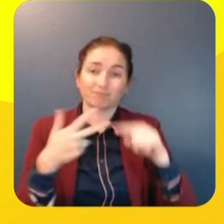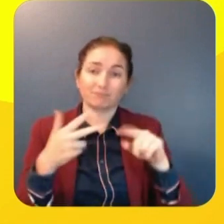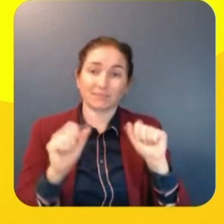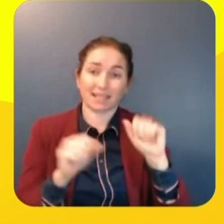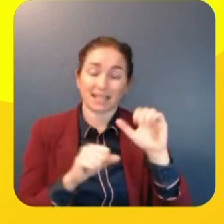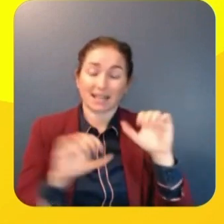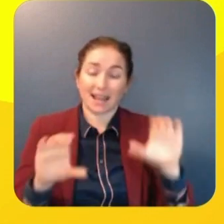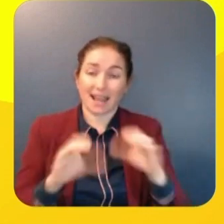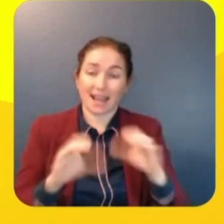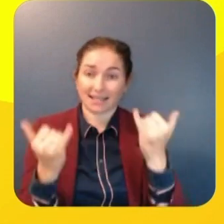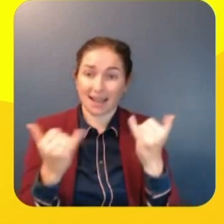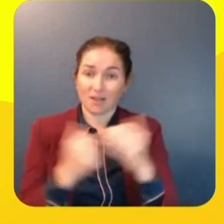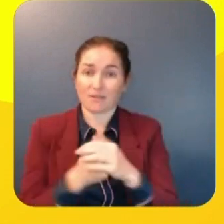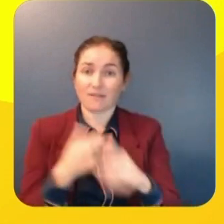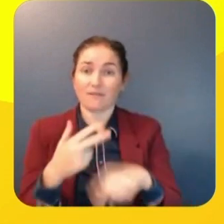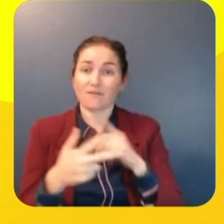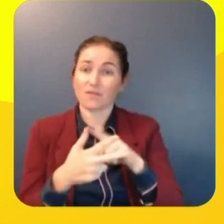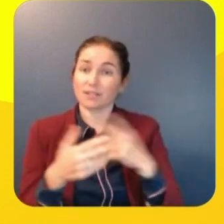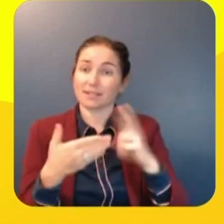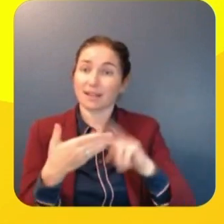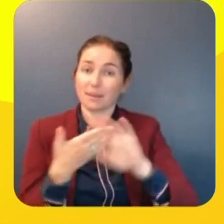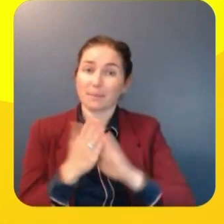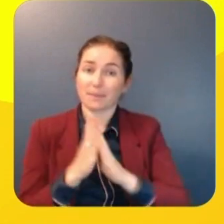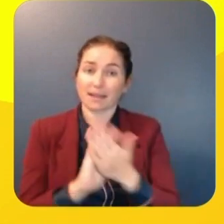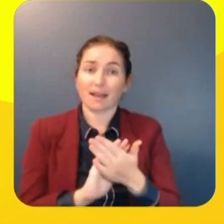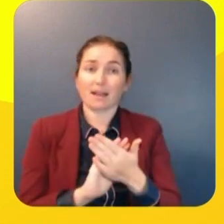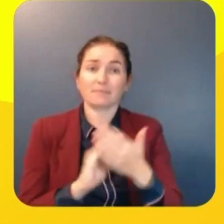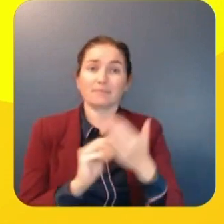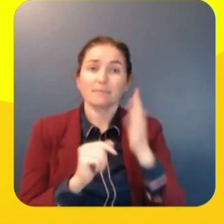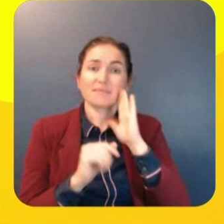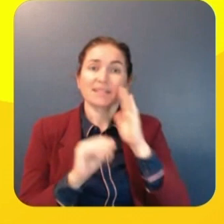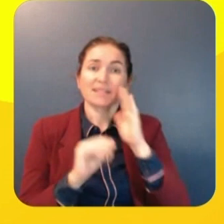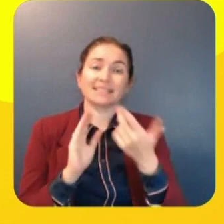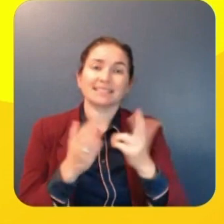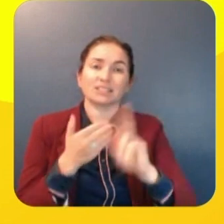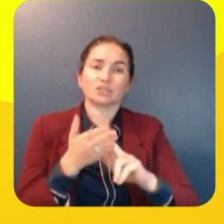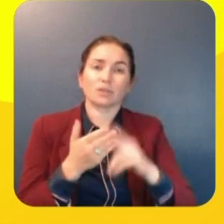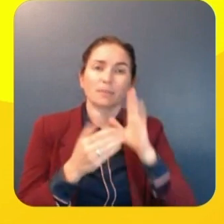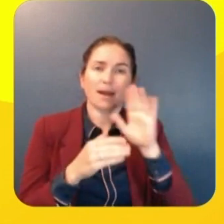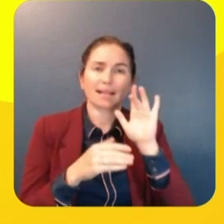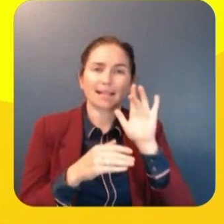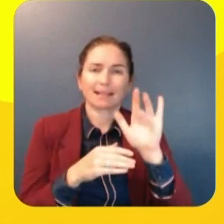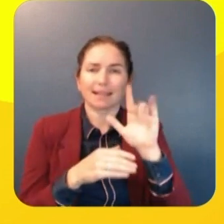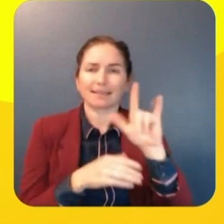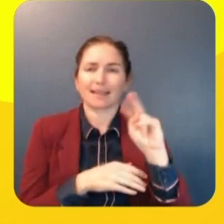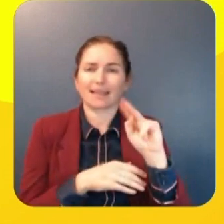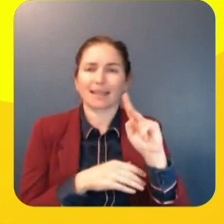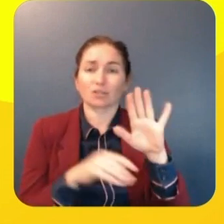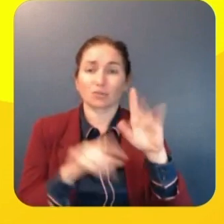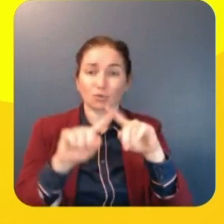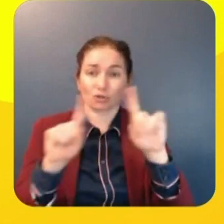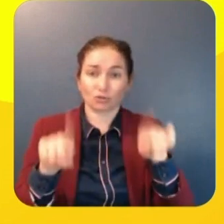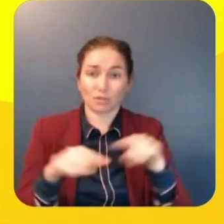First, sign up to become an ACT Report signatory by heading to the link on your screen. Second, we're looking for those companies who are really